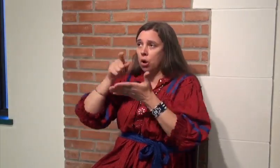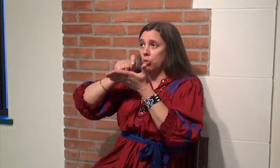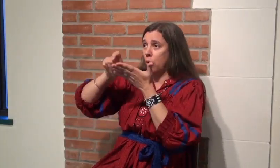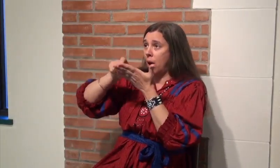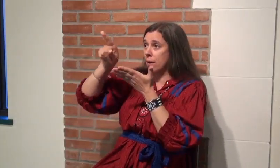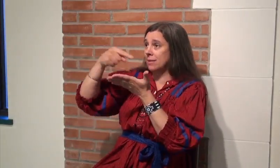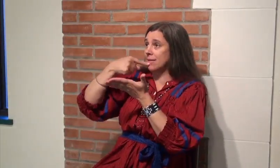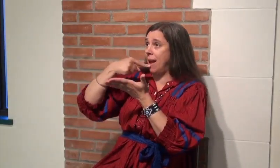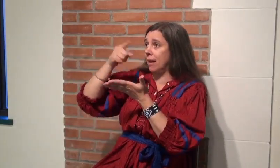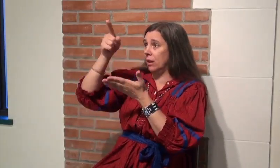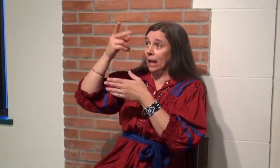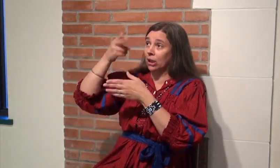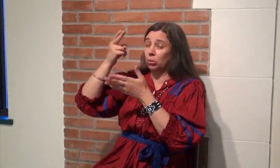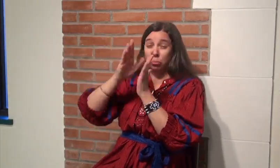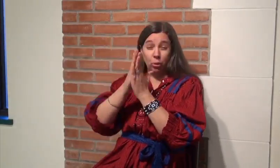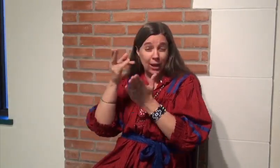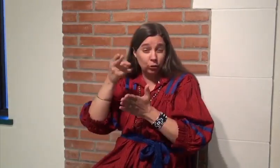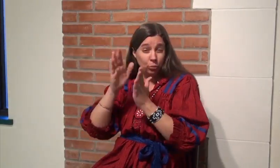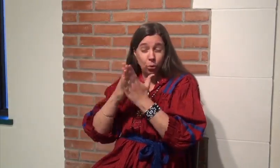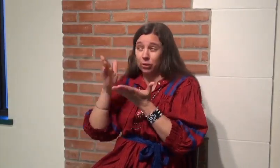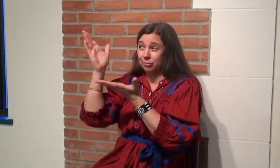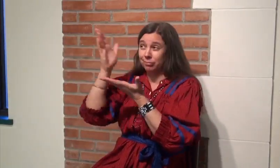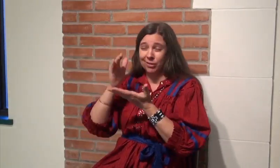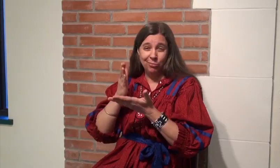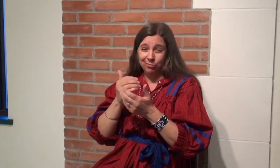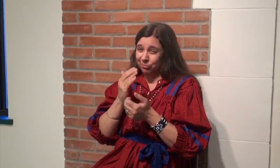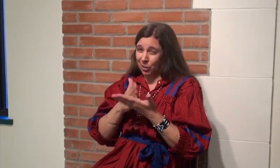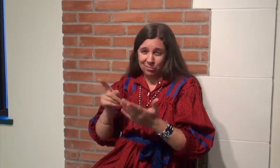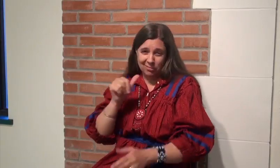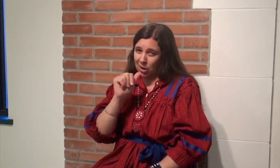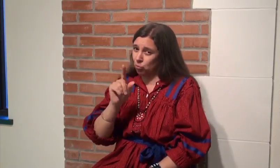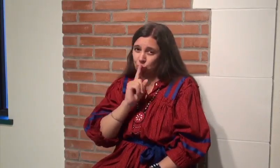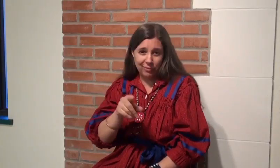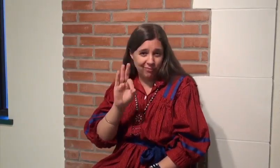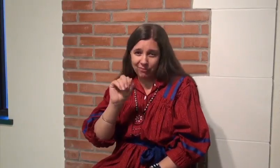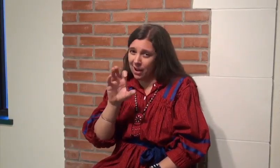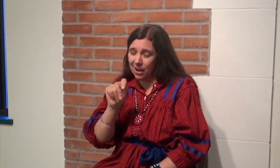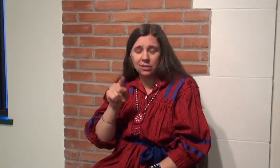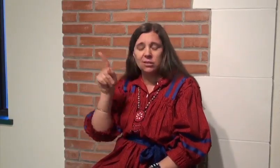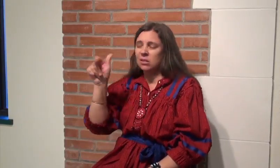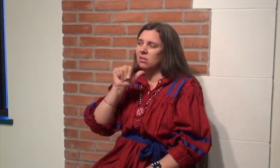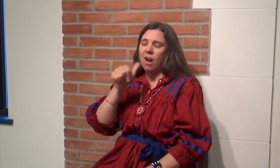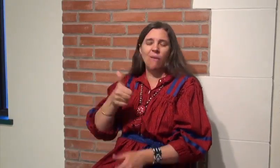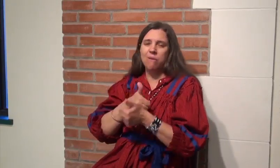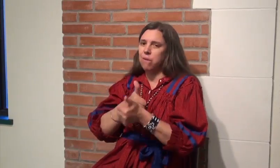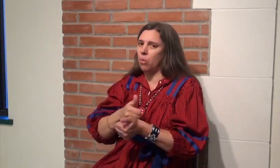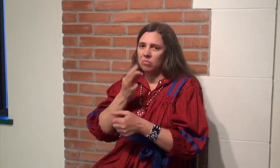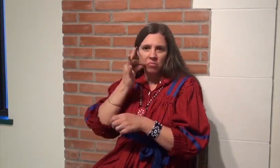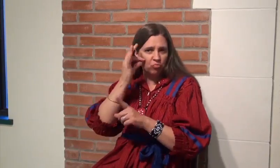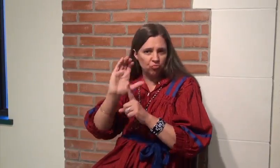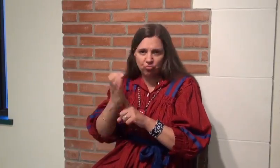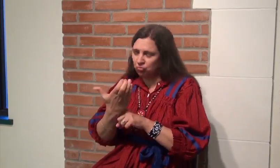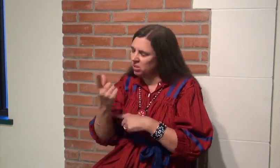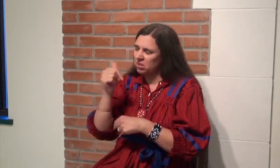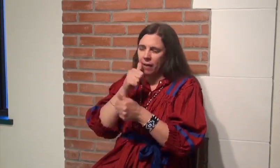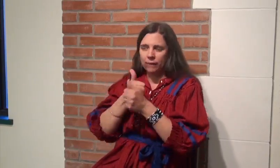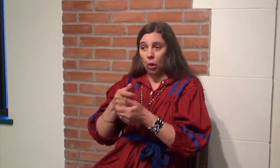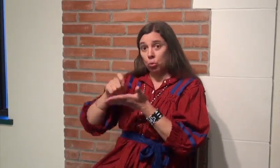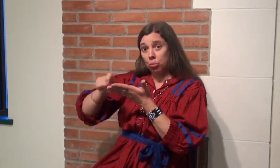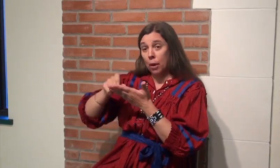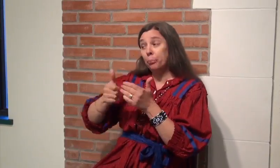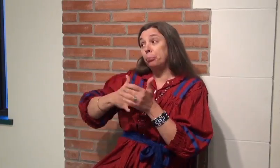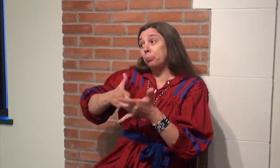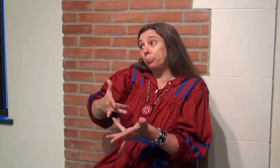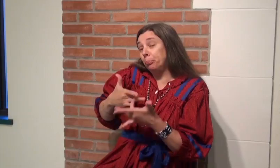The textbooks don’t represent Native culture or the true history of indigenous people.